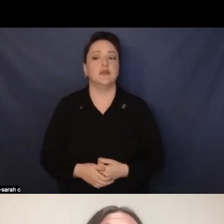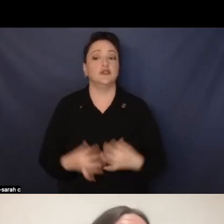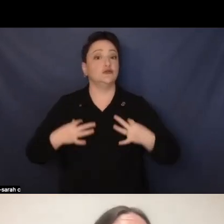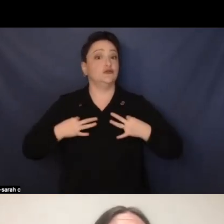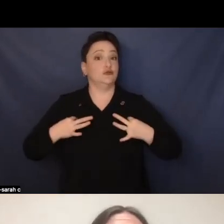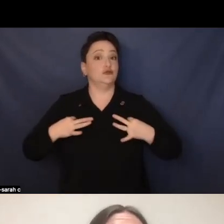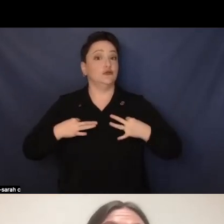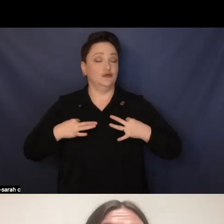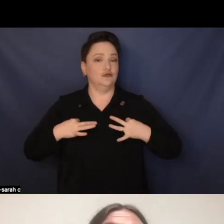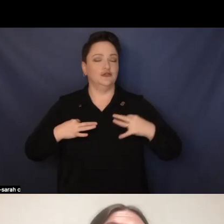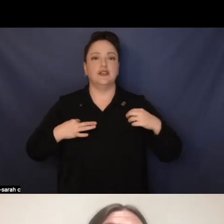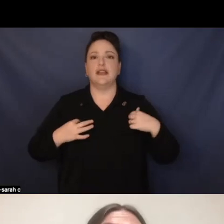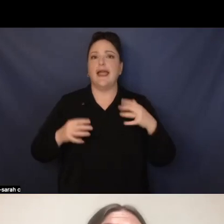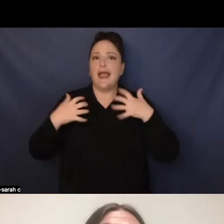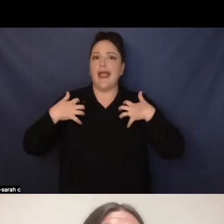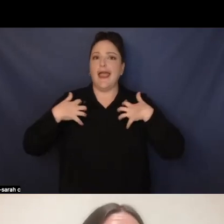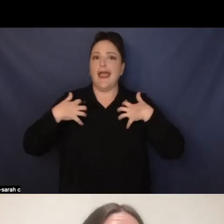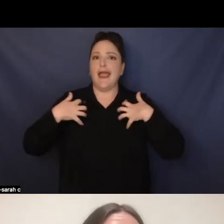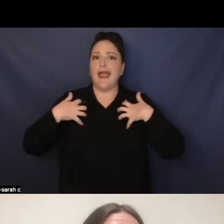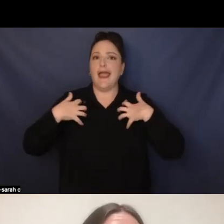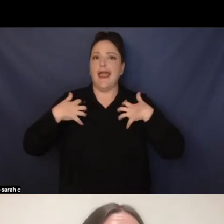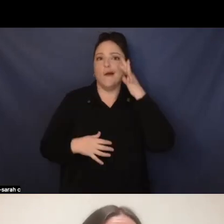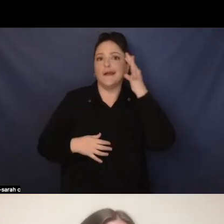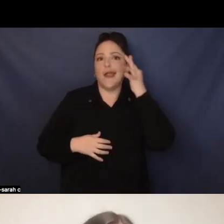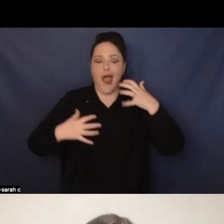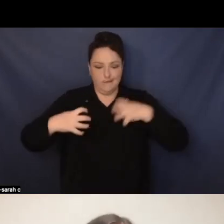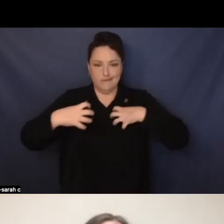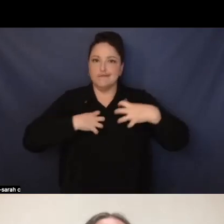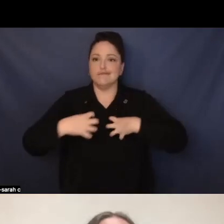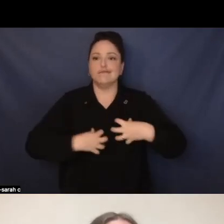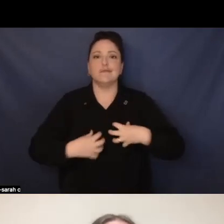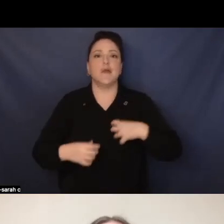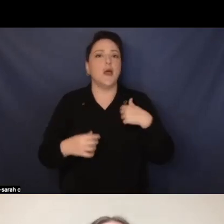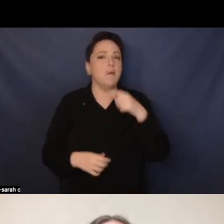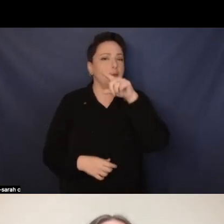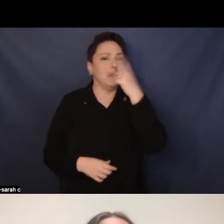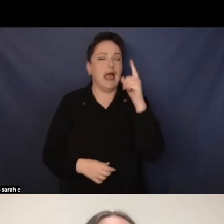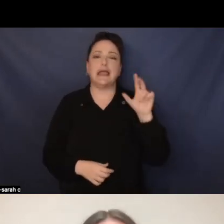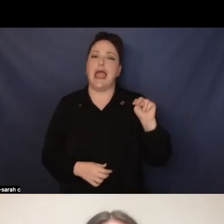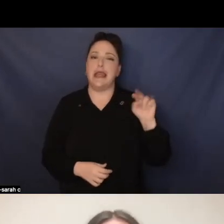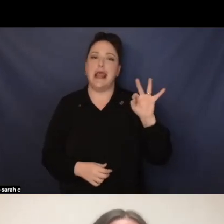cheetah print top. And I have a black N-95 mask on as I am in our office today.